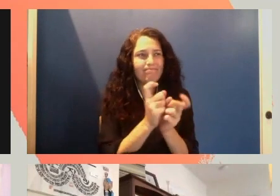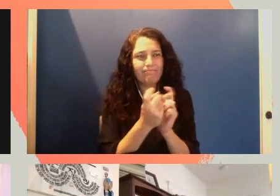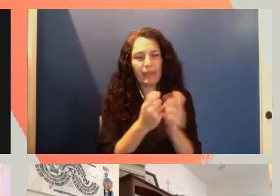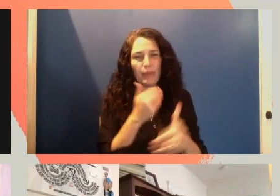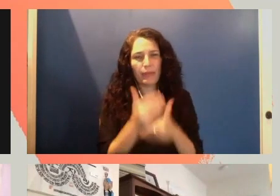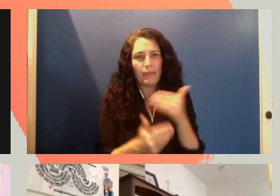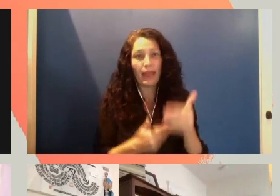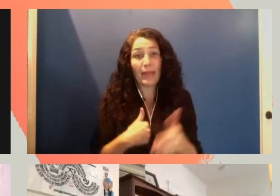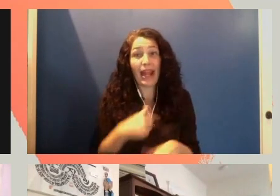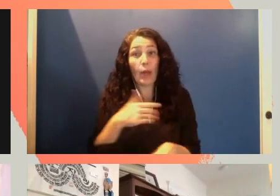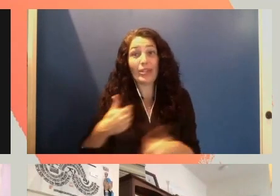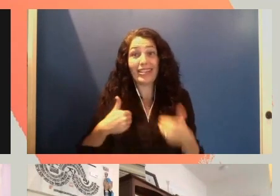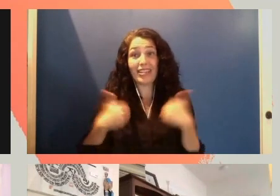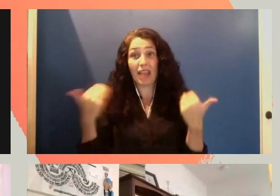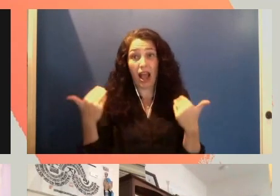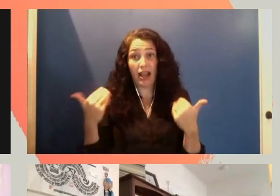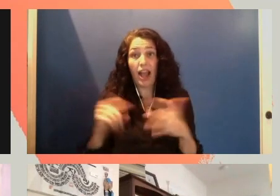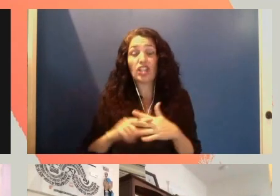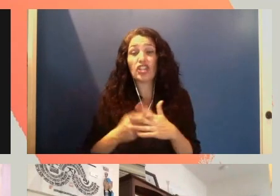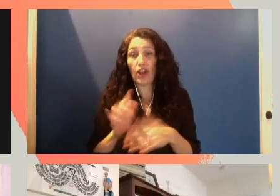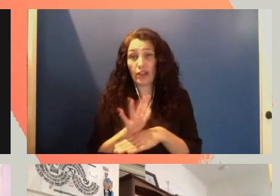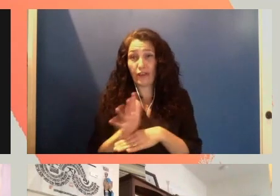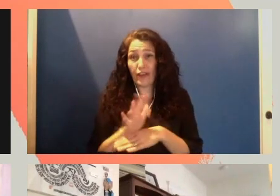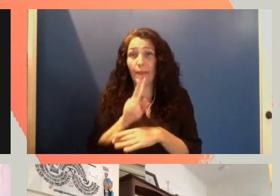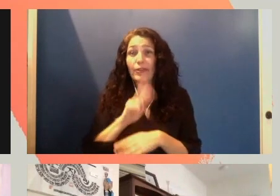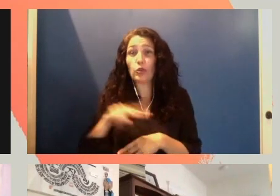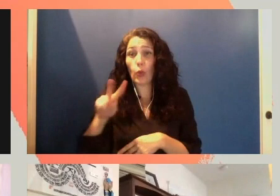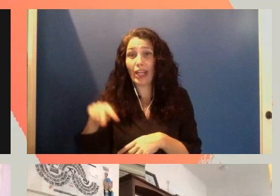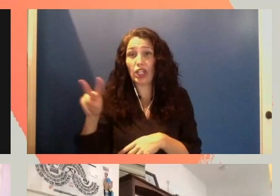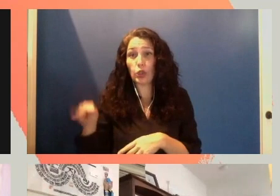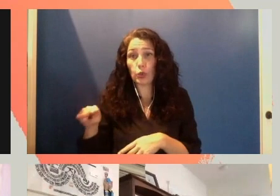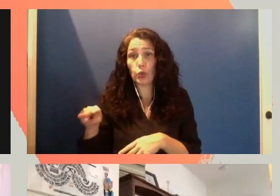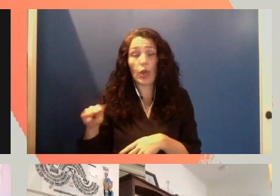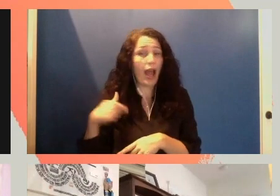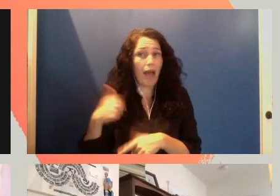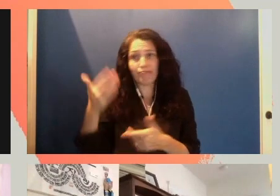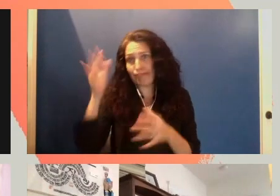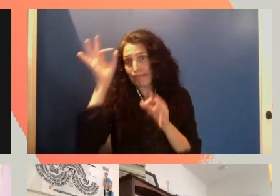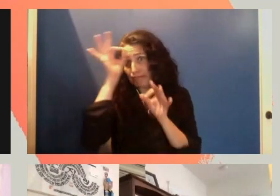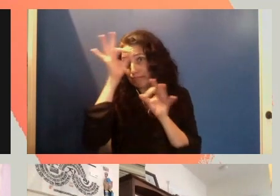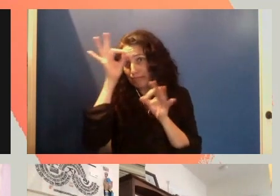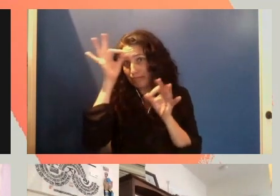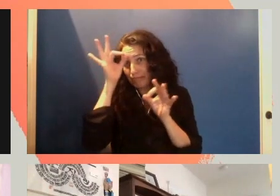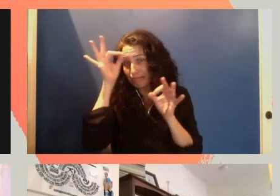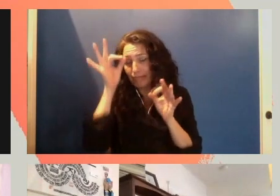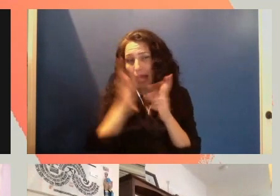I knew I was a really young person, I didn't know that much. But I also like, as, like,